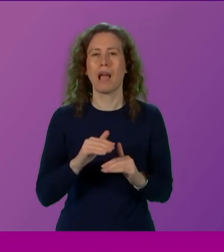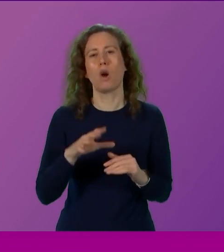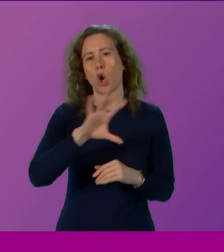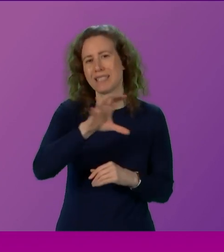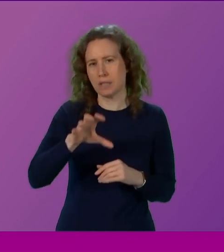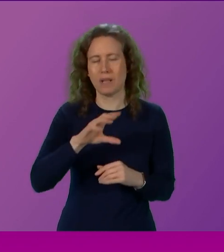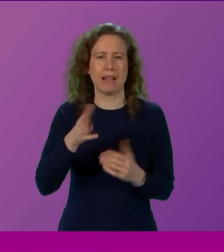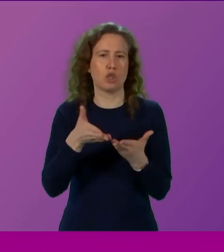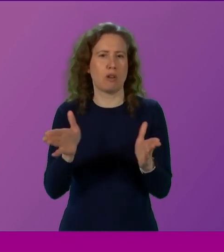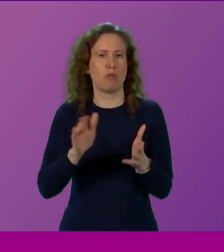We move to constituency and general supplementaries.